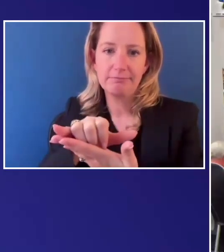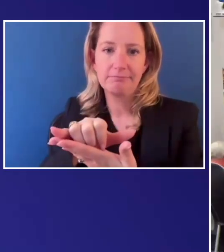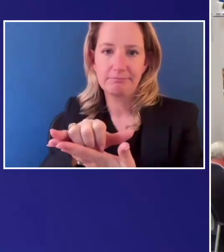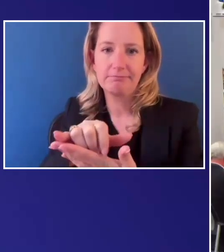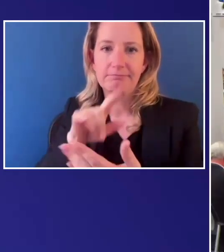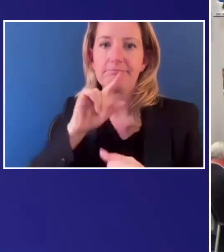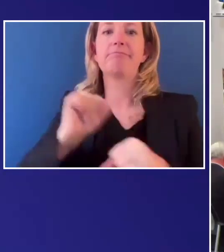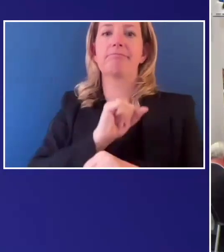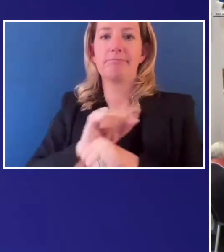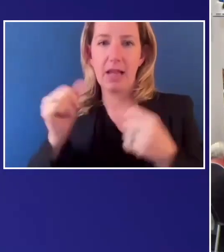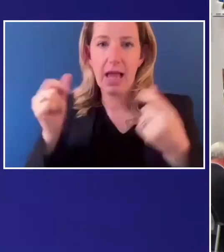Thank you both. Kristin?